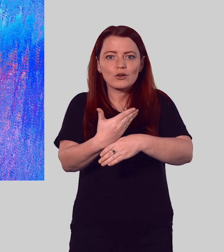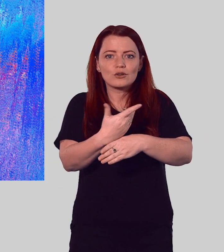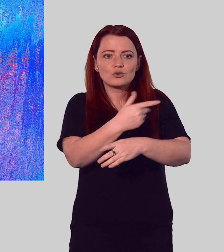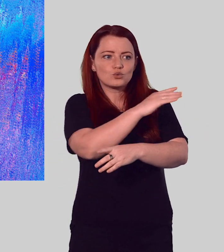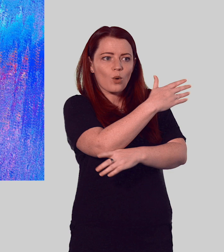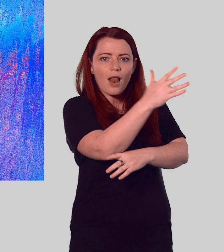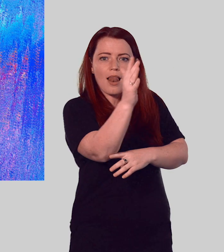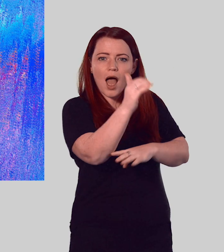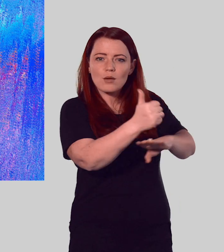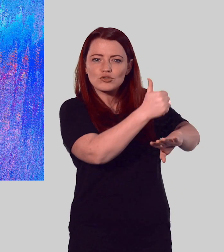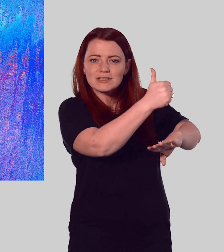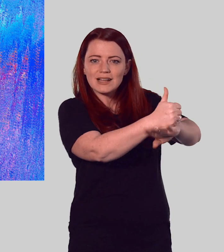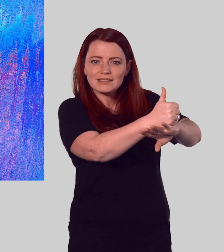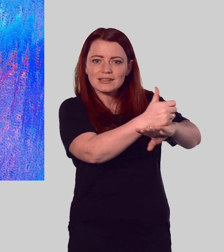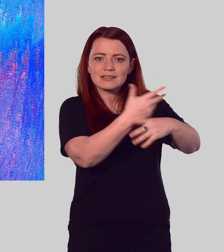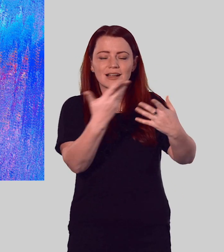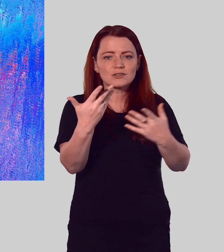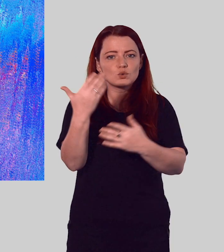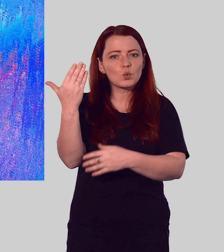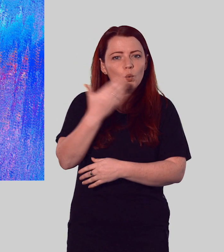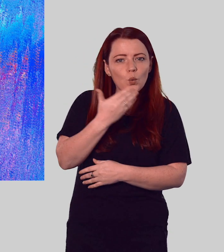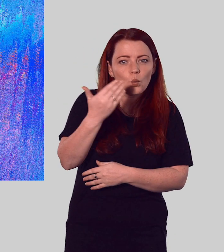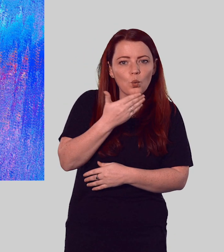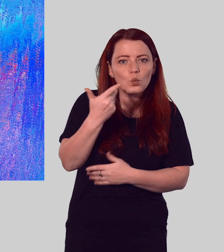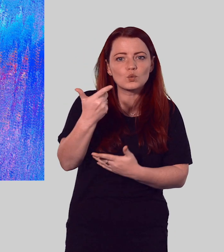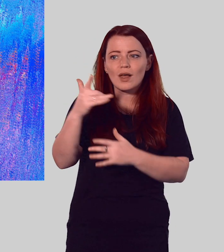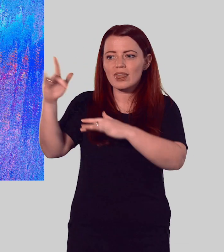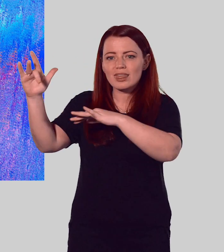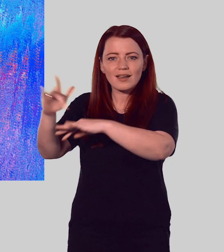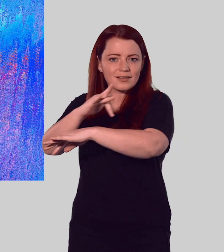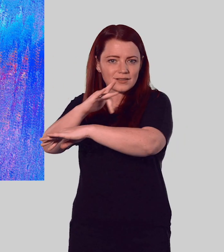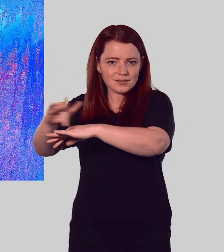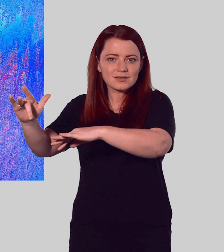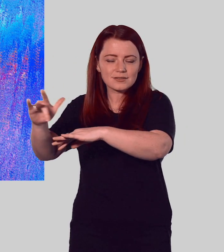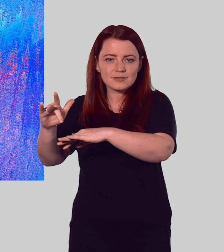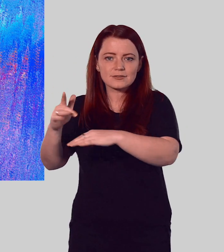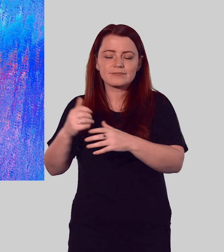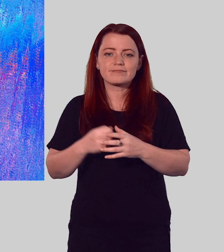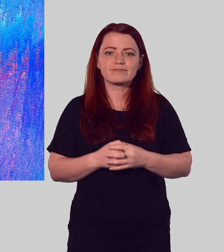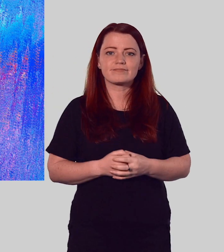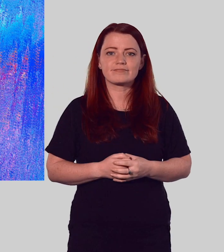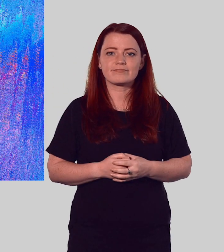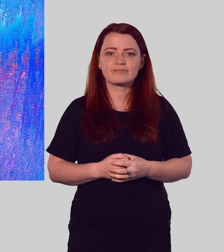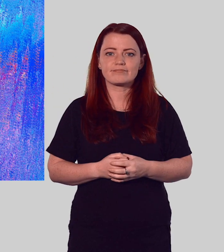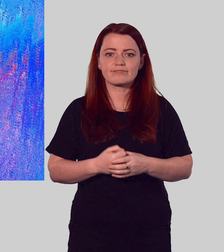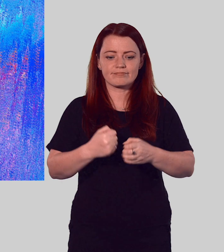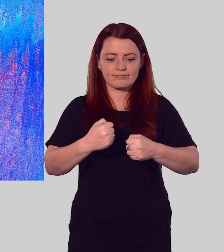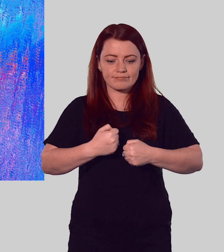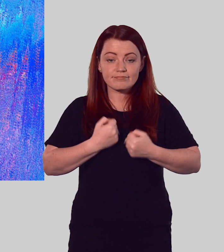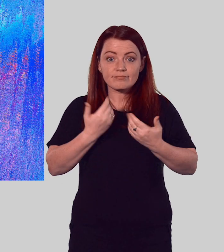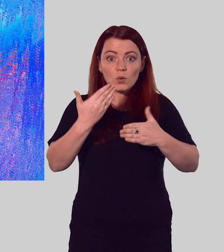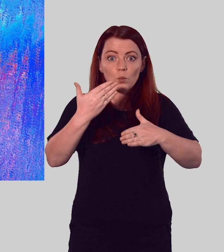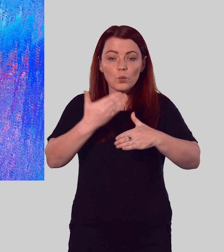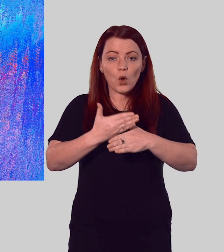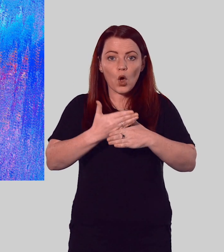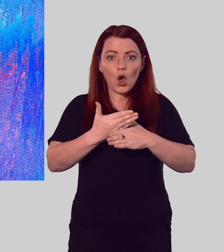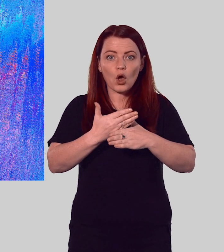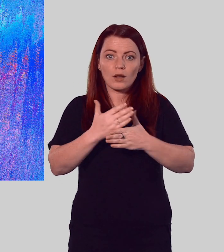settings and to schools and theatres and the work has allowed us to connect and reach out to